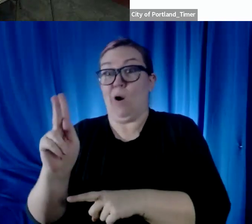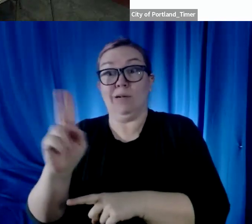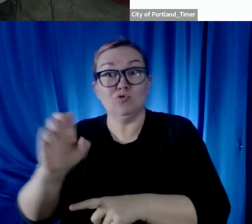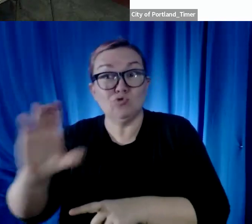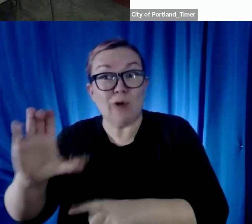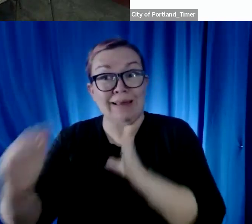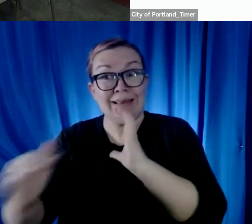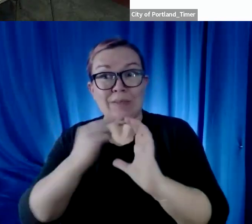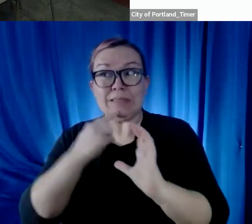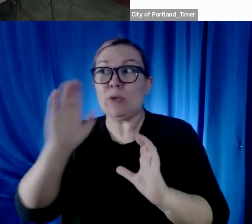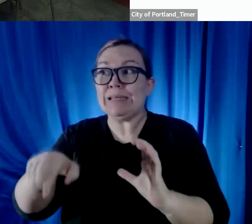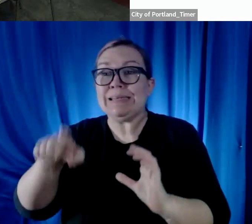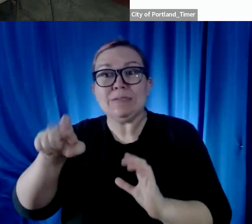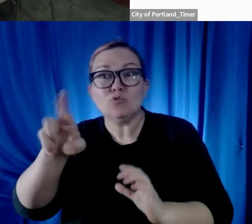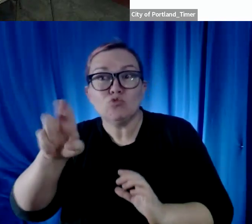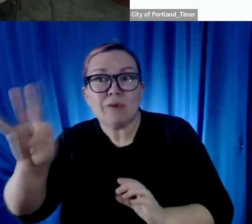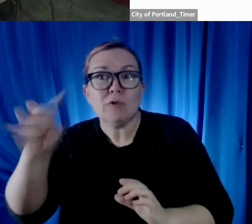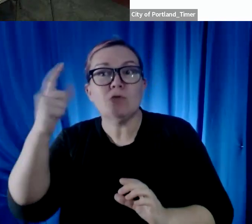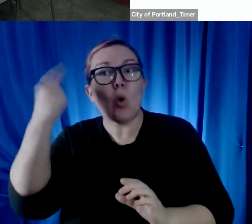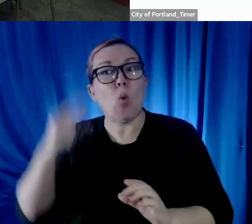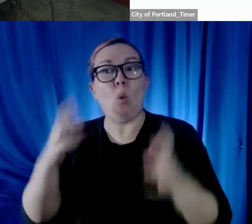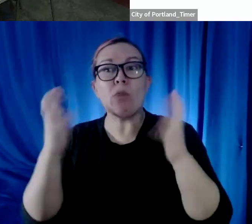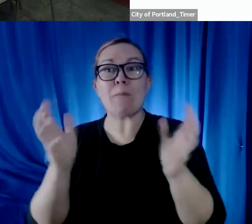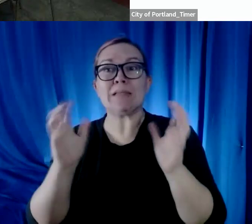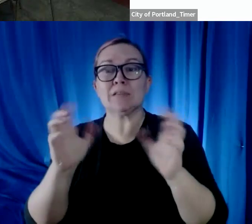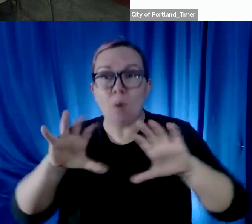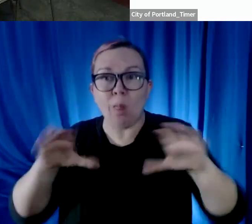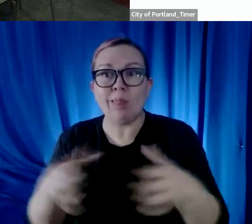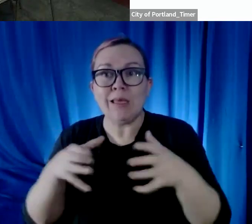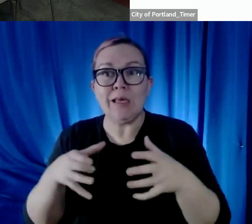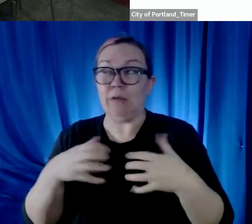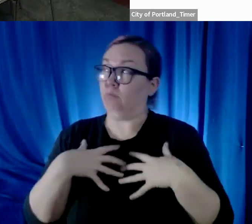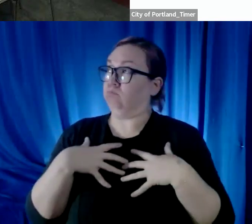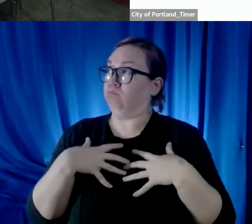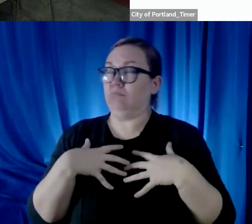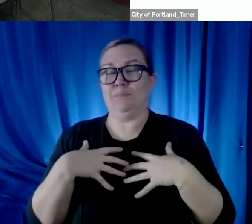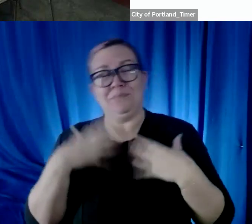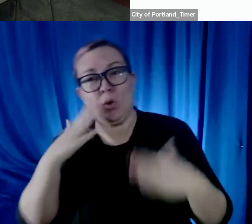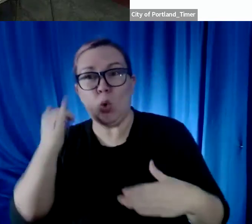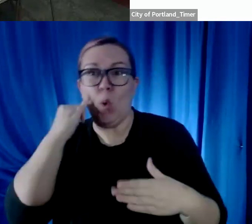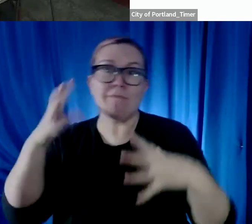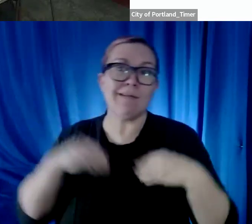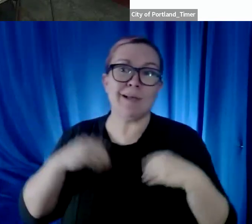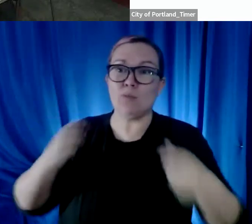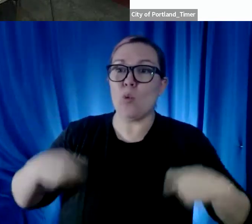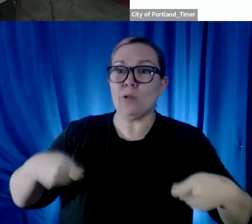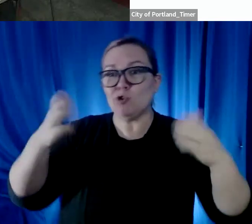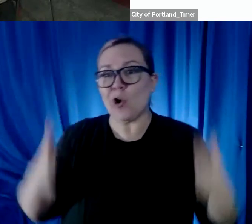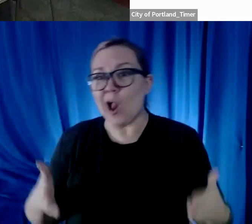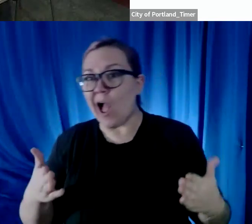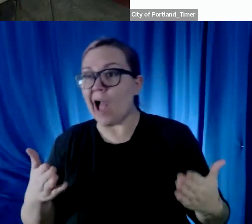We're looking for referees for our golden ball basketball league. And I was like, I don't know if they'll take a wheelchair guy, but I might as well just go there and try.